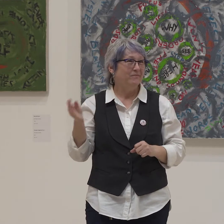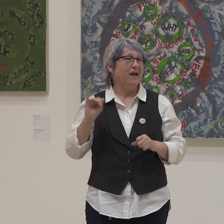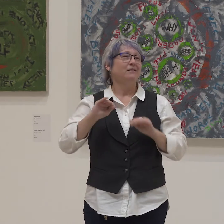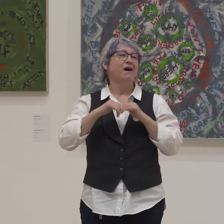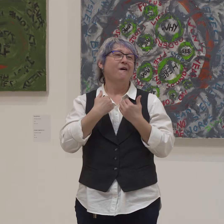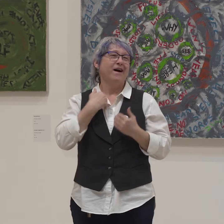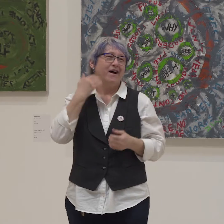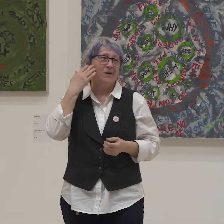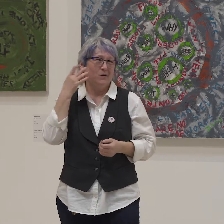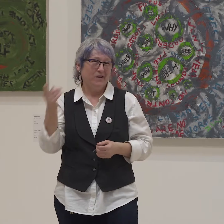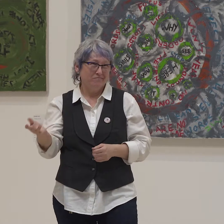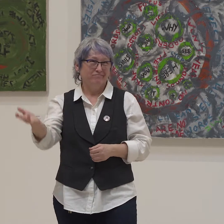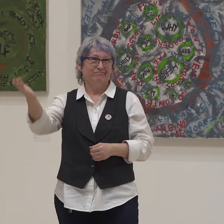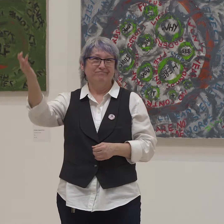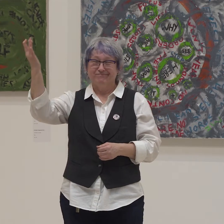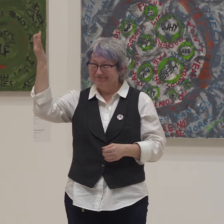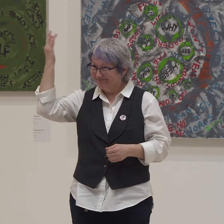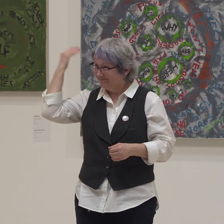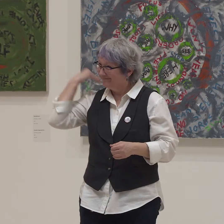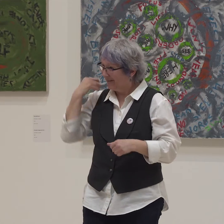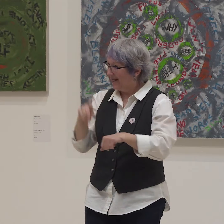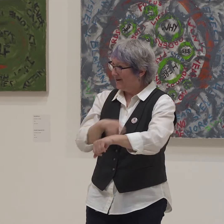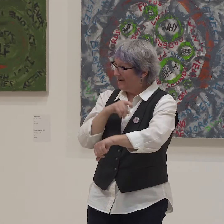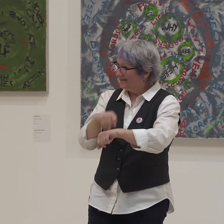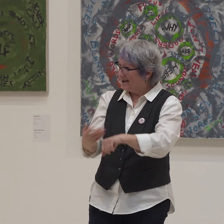That's how I knew Tom from way back when.